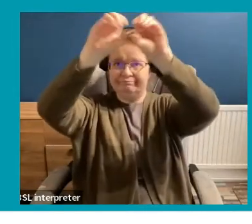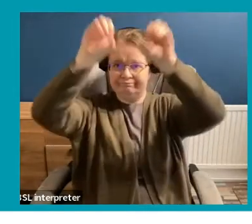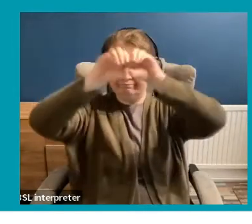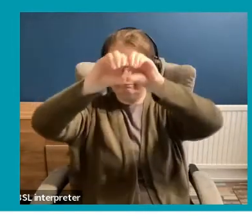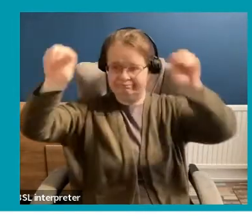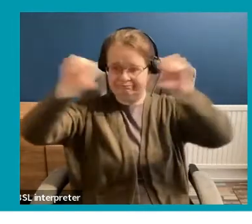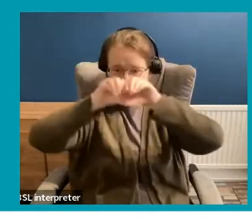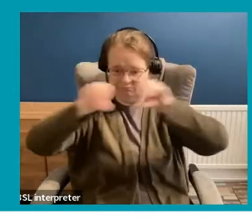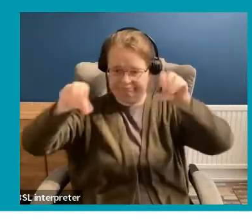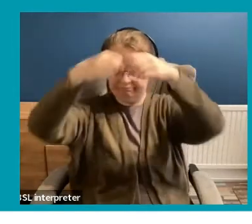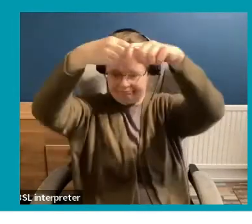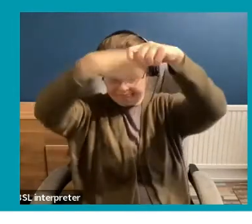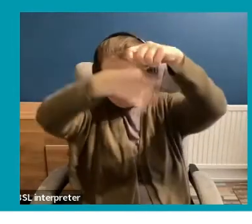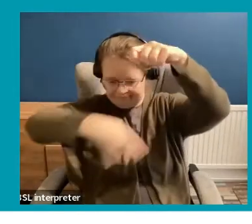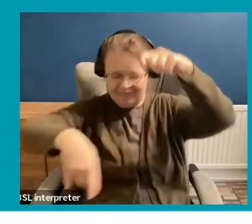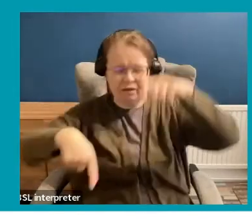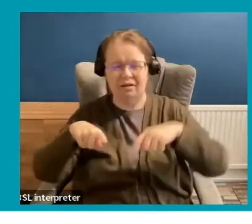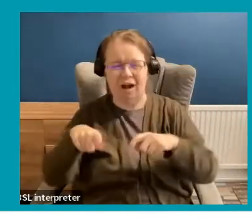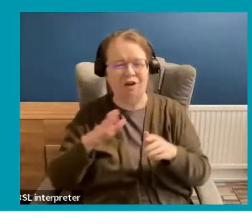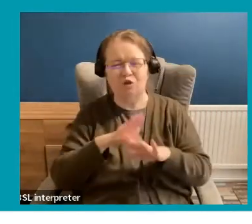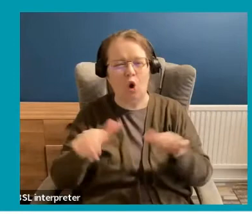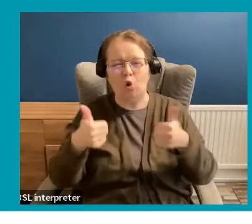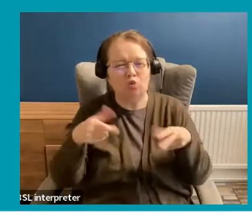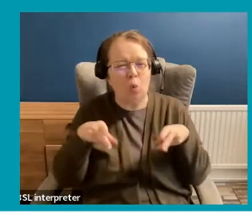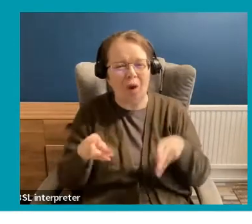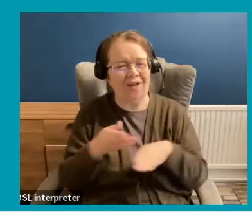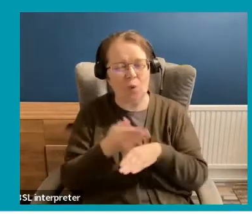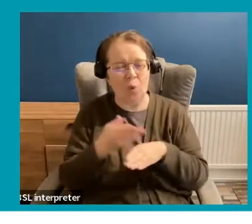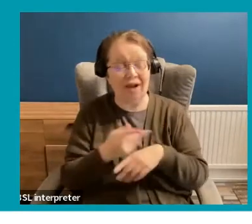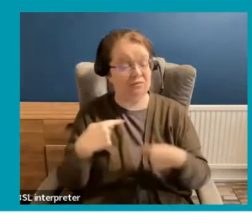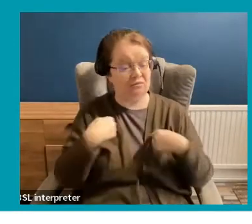very efficient way of working. to the top of the organization. Everton organizations where